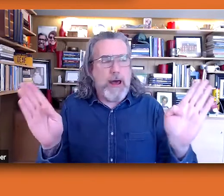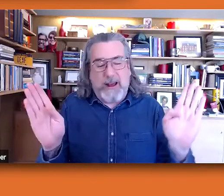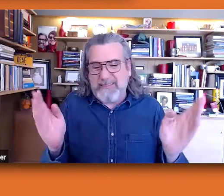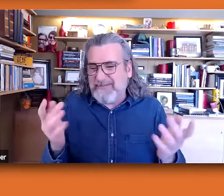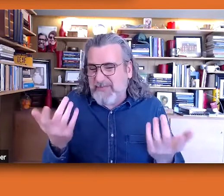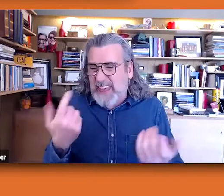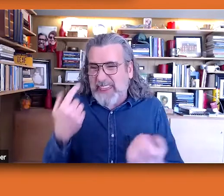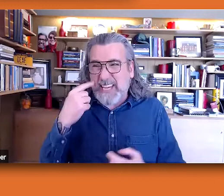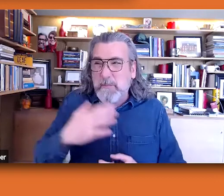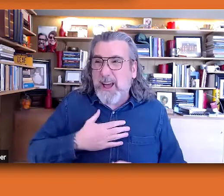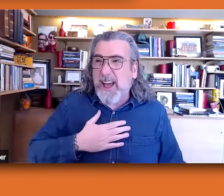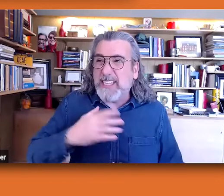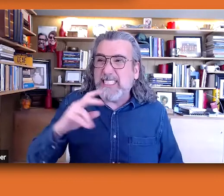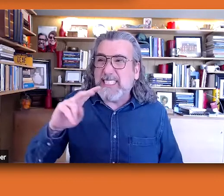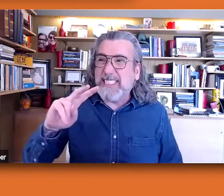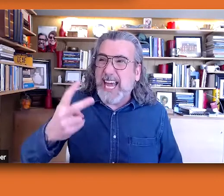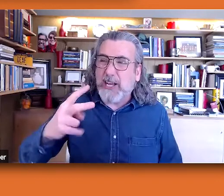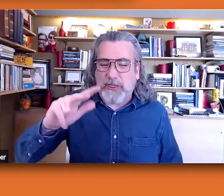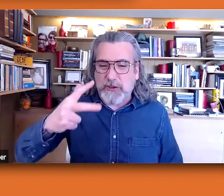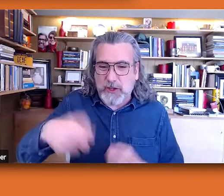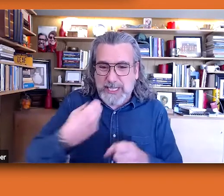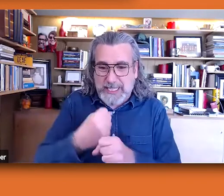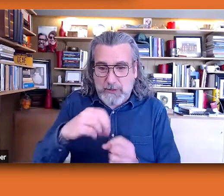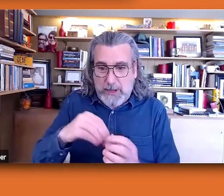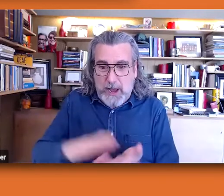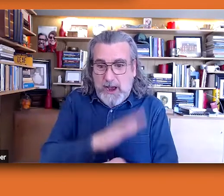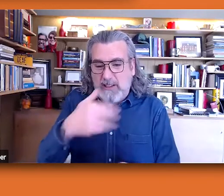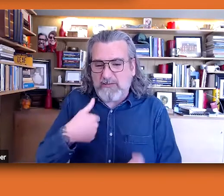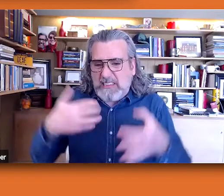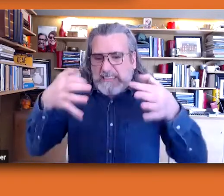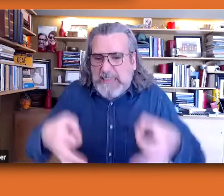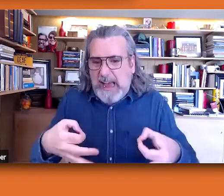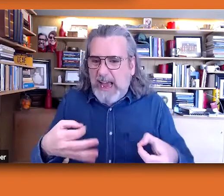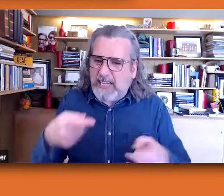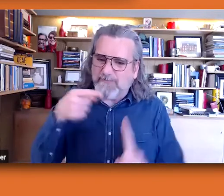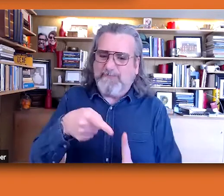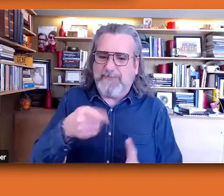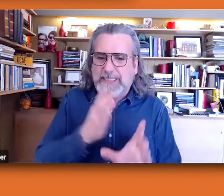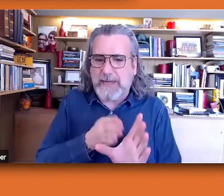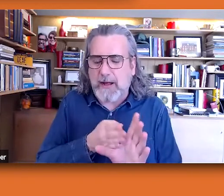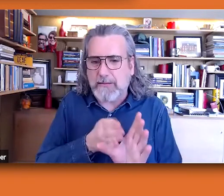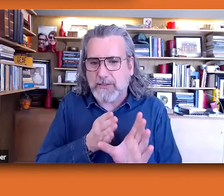to future potential career opportunities for me. And in my second or third year of college,